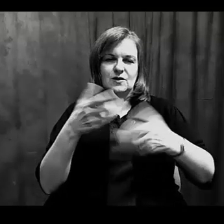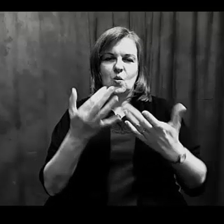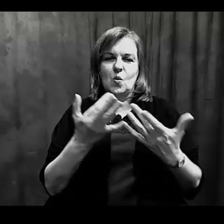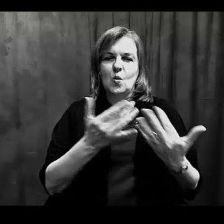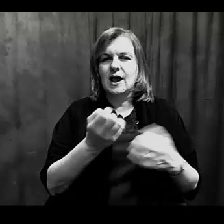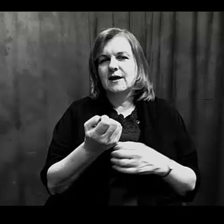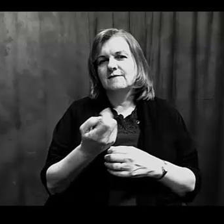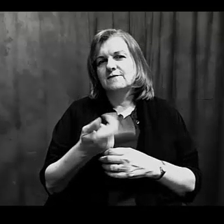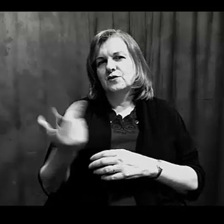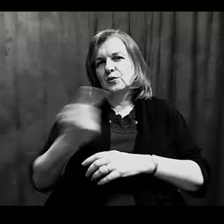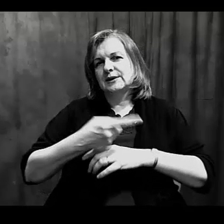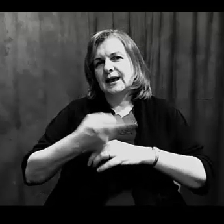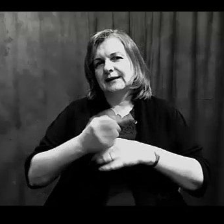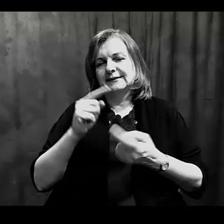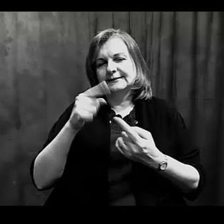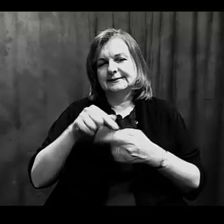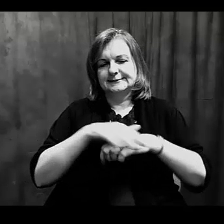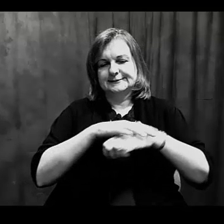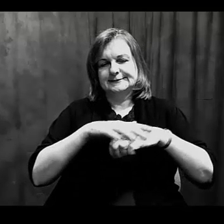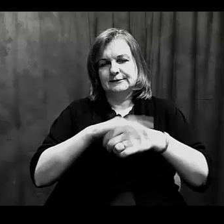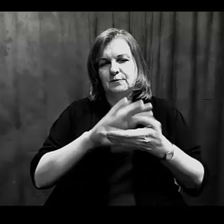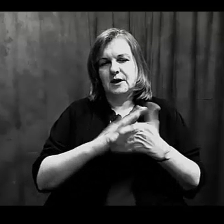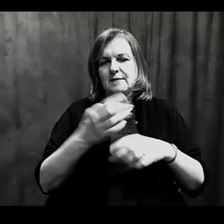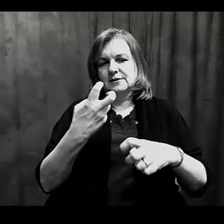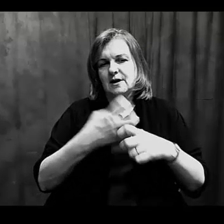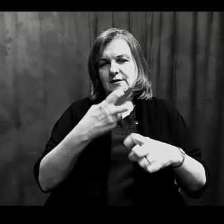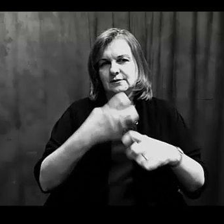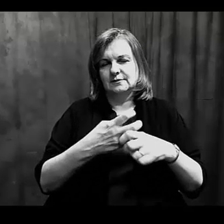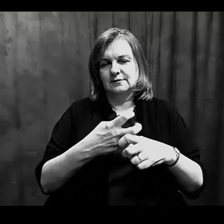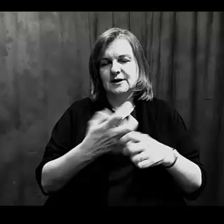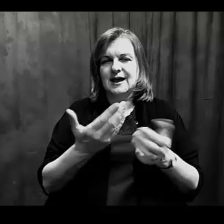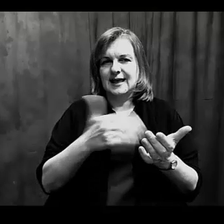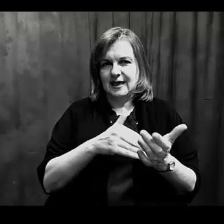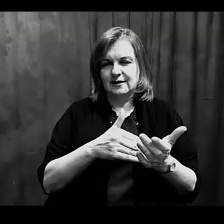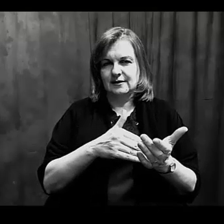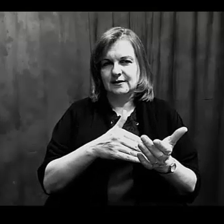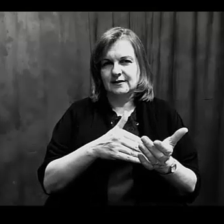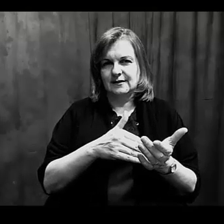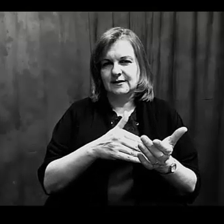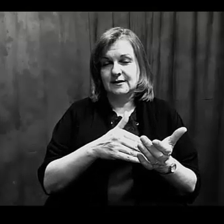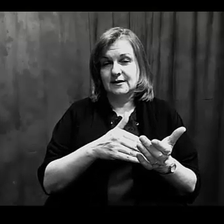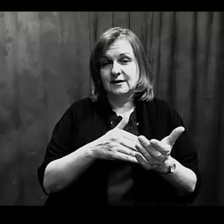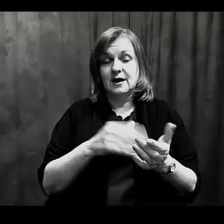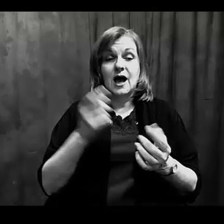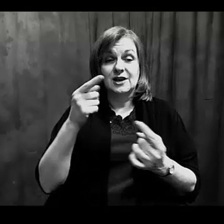It is very hard! So which is which?? which is the exoskeleton and which is the actual animal